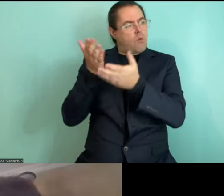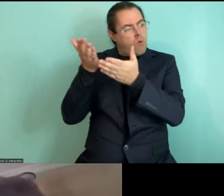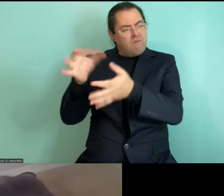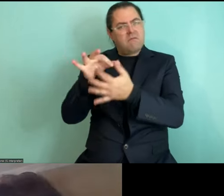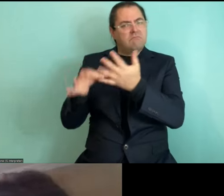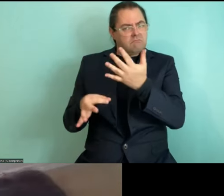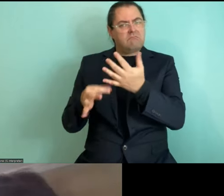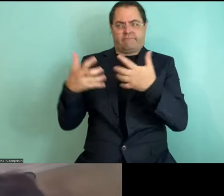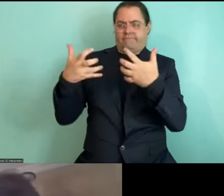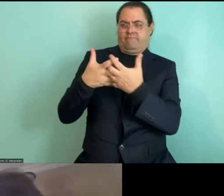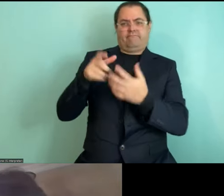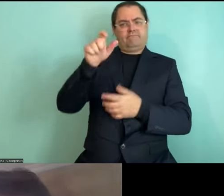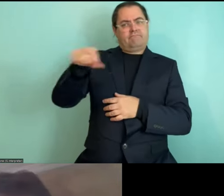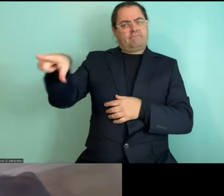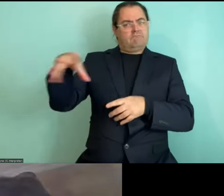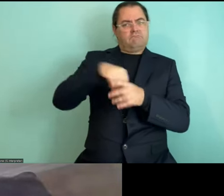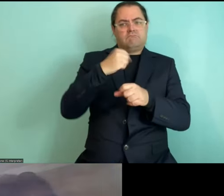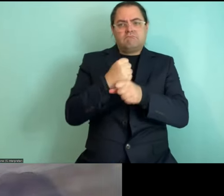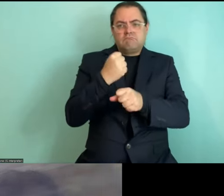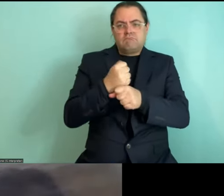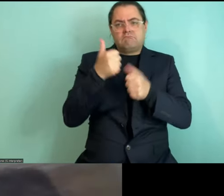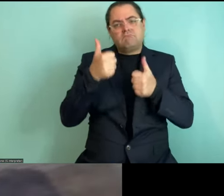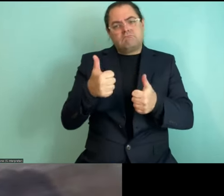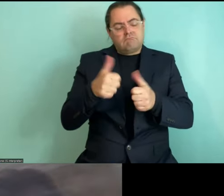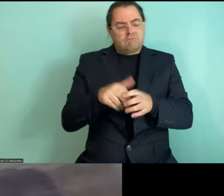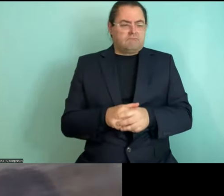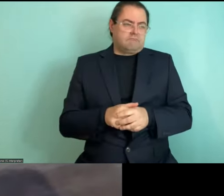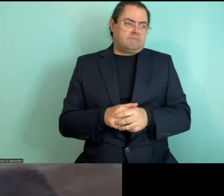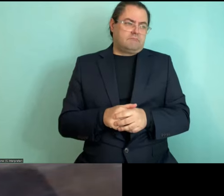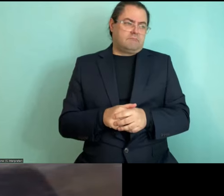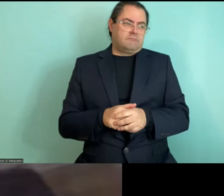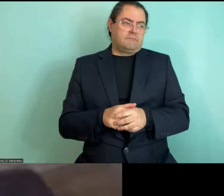towards your stomach and ECD equitable hotter recordable hotties key school, Kyo Kyo was